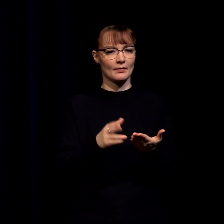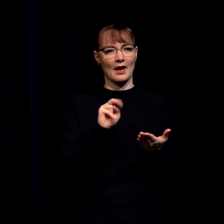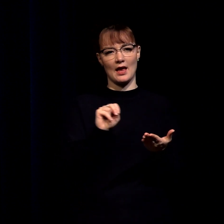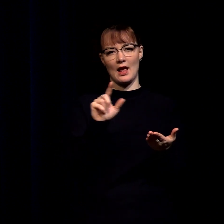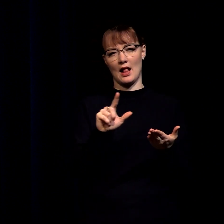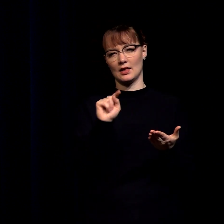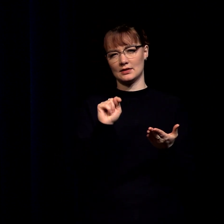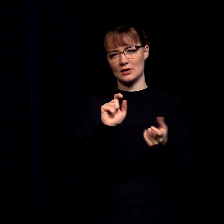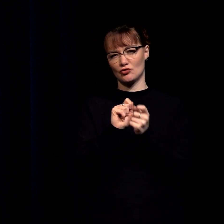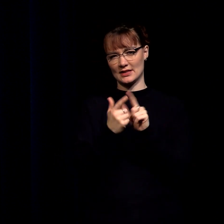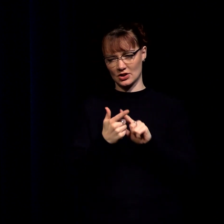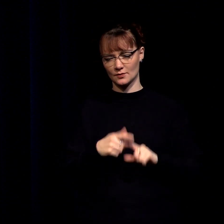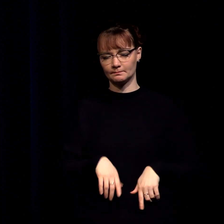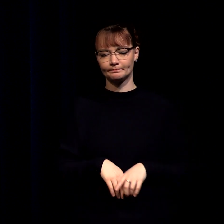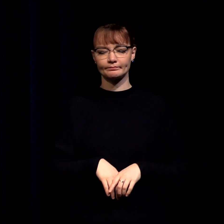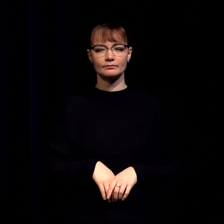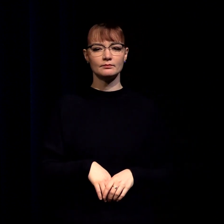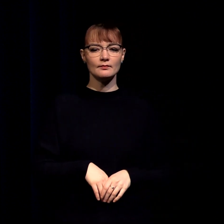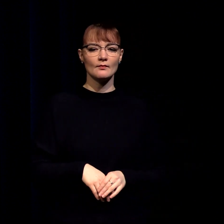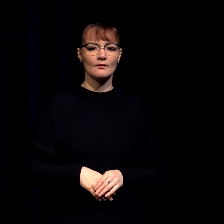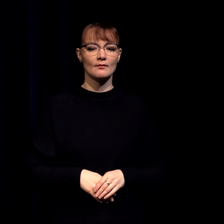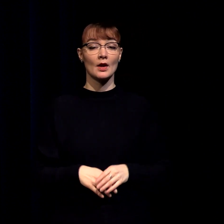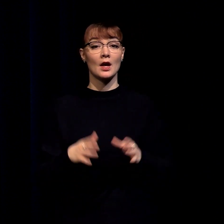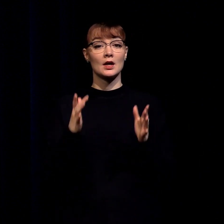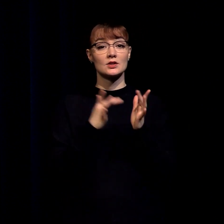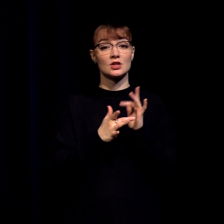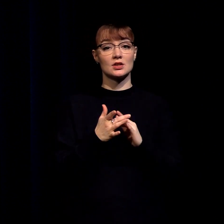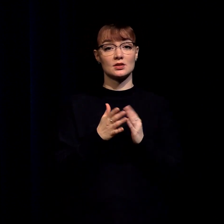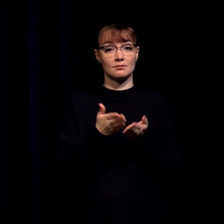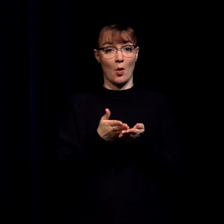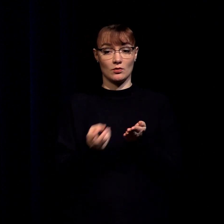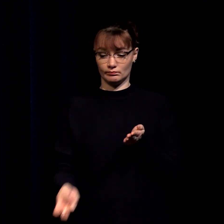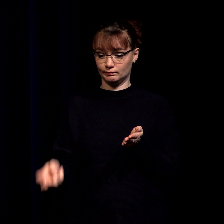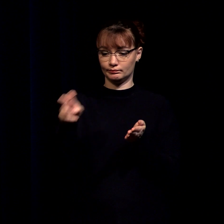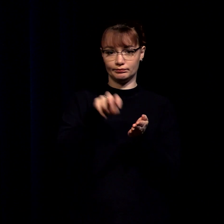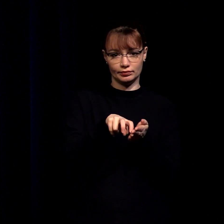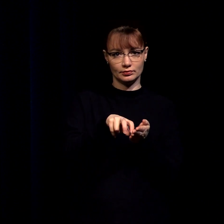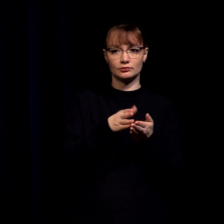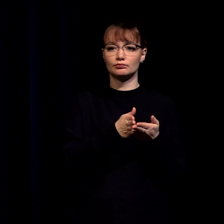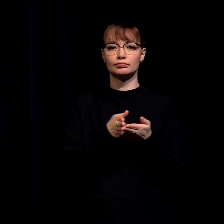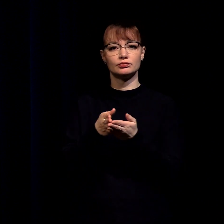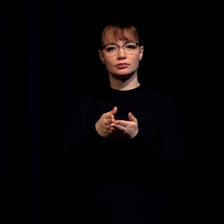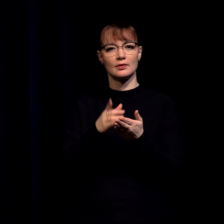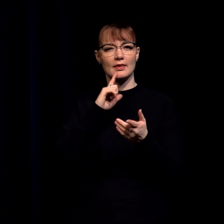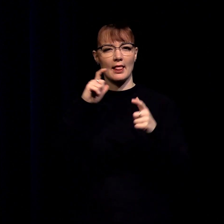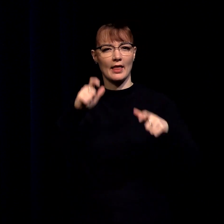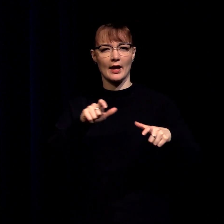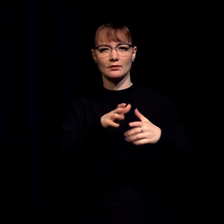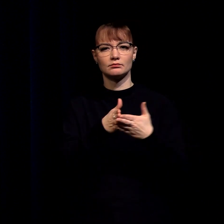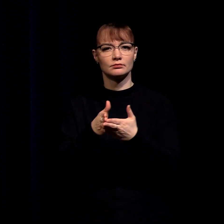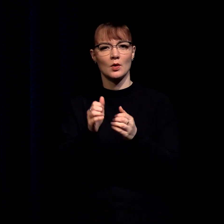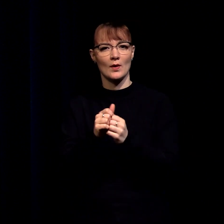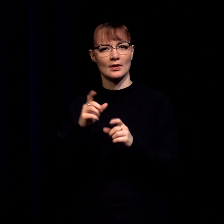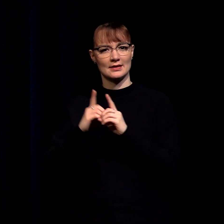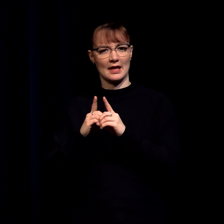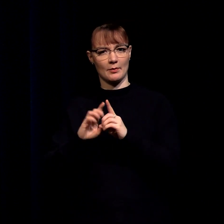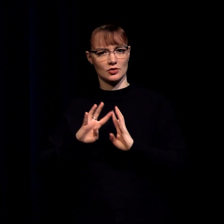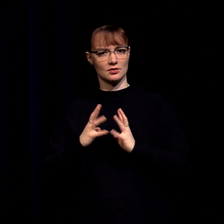Translation, it says this, Then Jesus got into the boat and started across the lake with His disciples. Suddenly a fierce